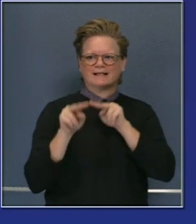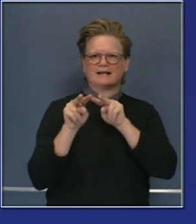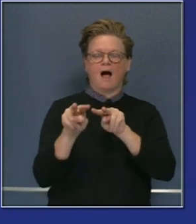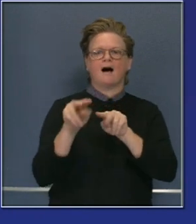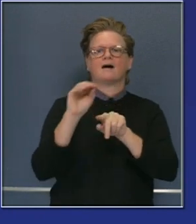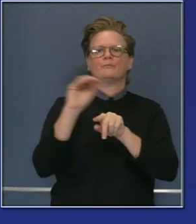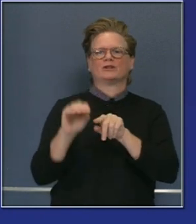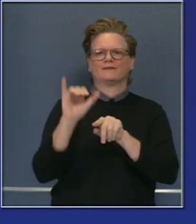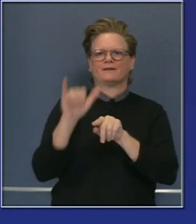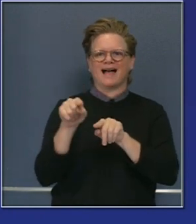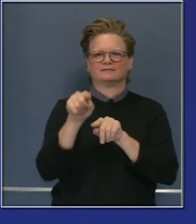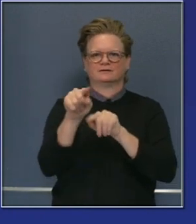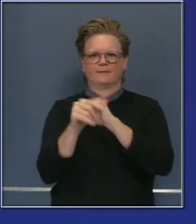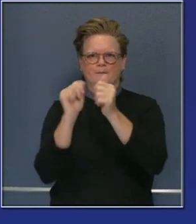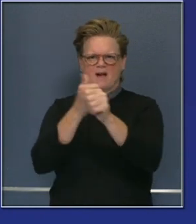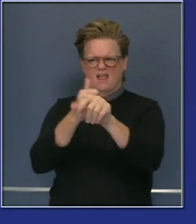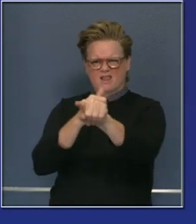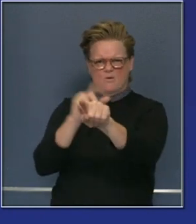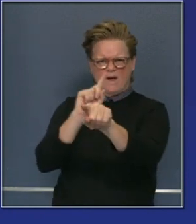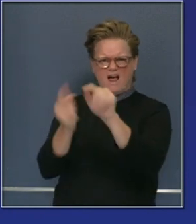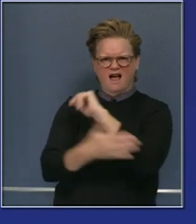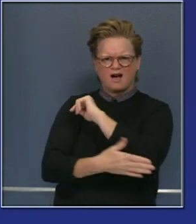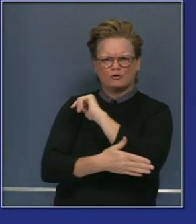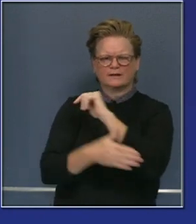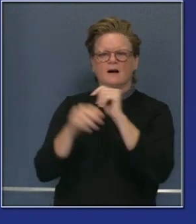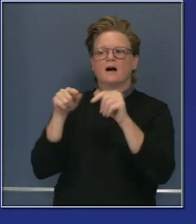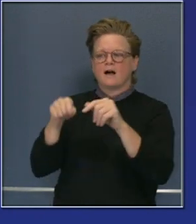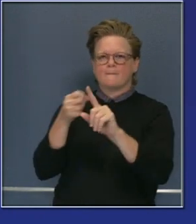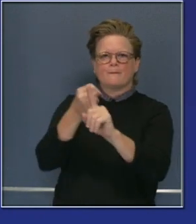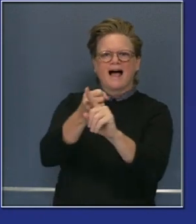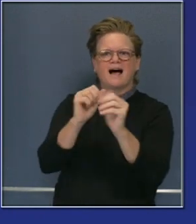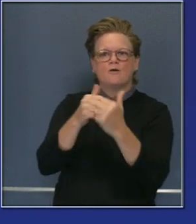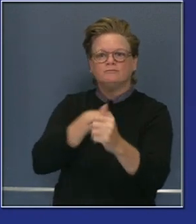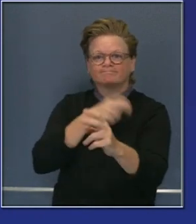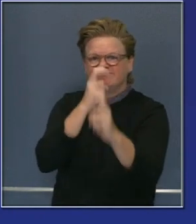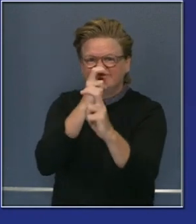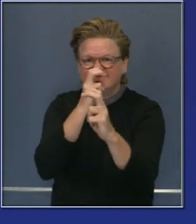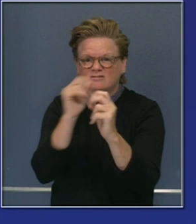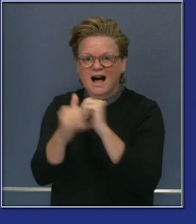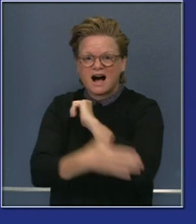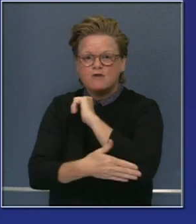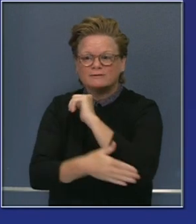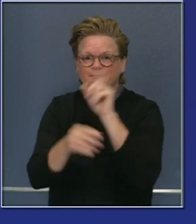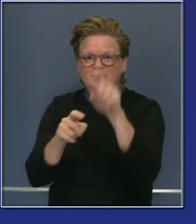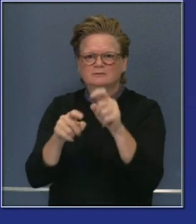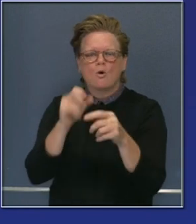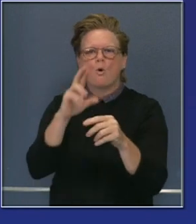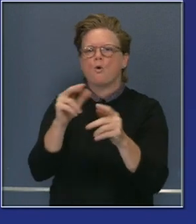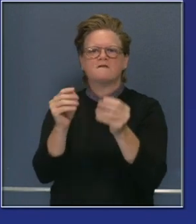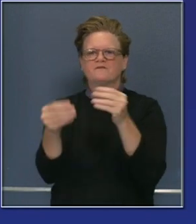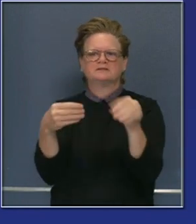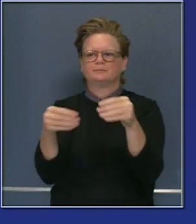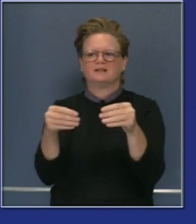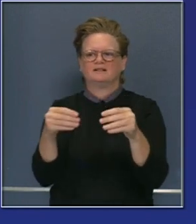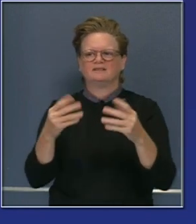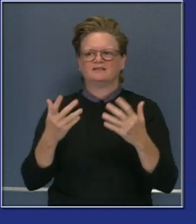COHORT, 1000 OR 100,000 THAT IS POSITIVE AND THE PERCENTAGE OF PEOPLE THAT TEST POSITIVE AND POSITIVITY RATES.